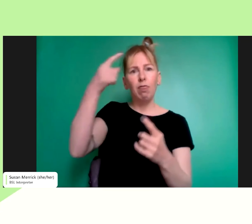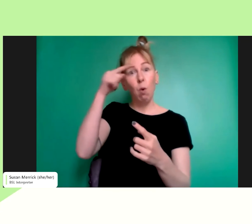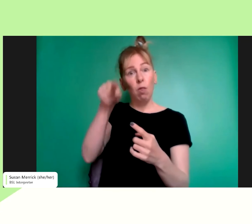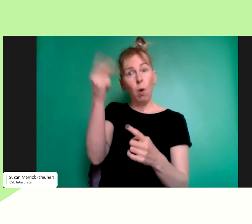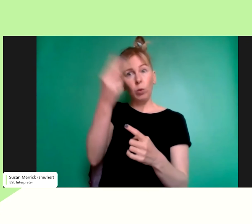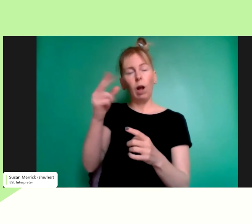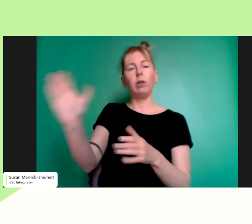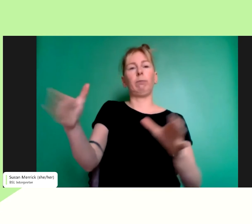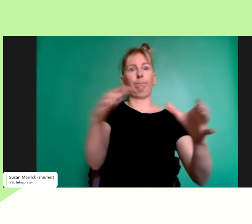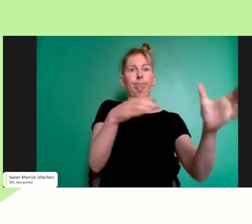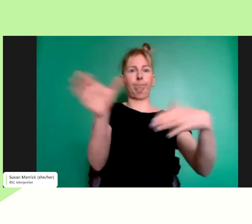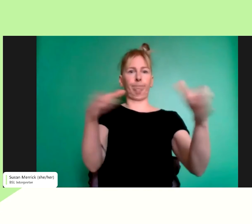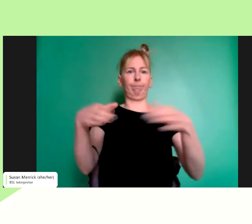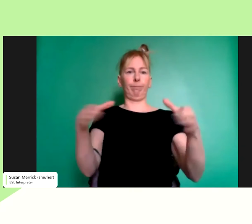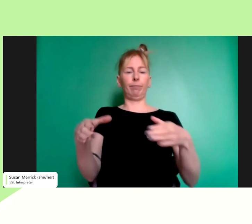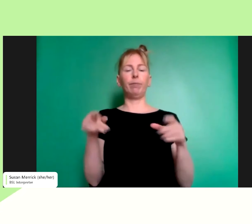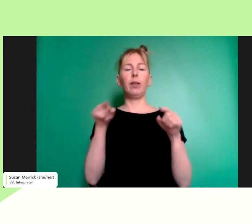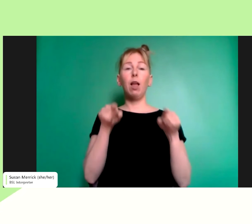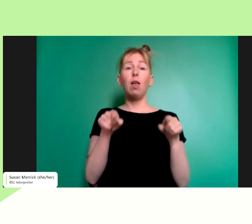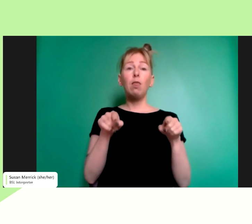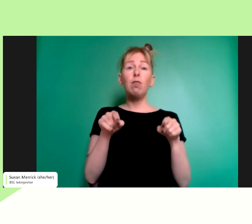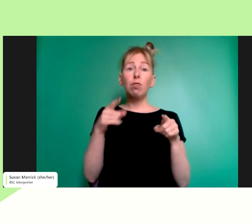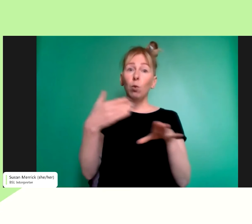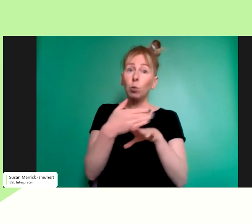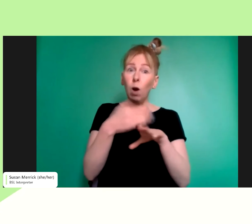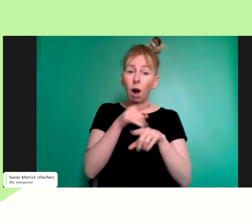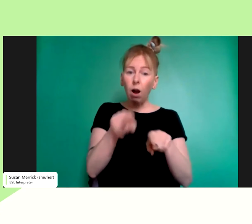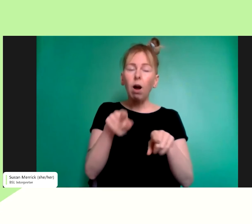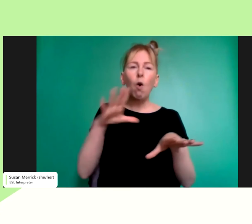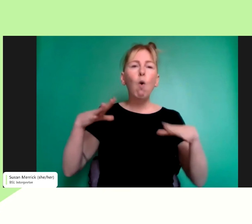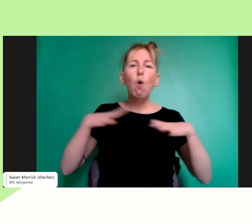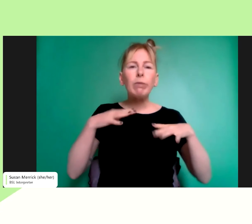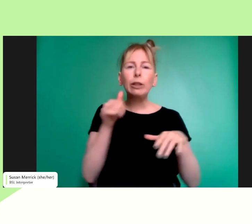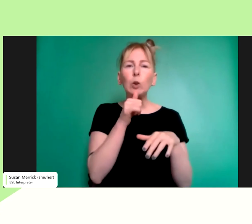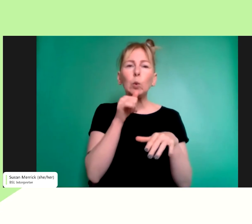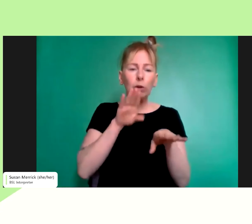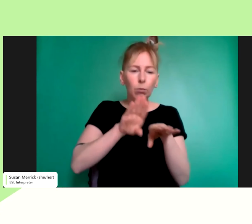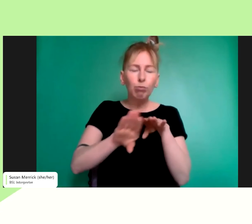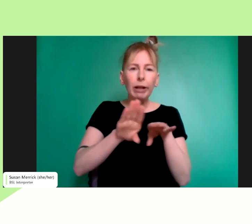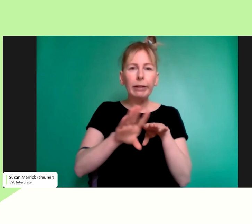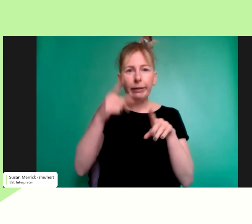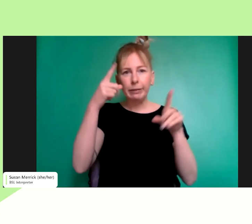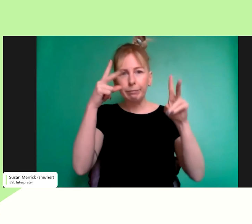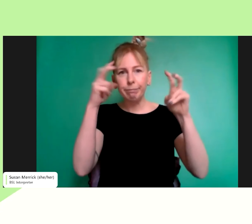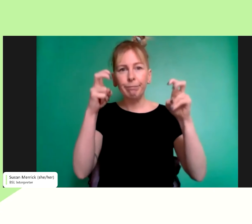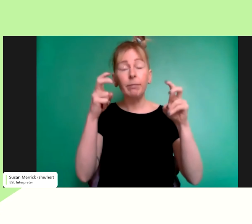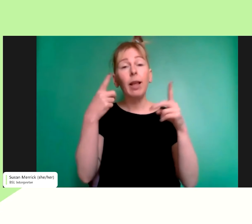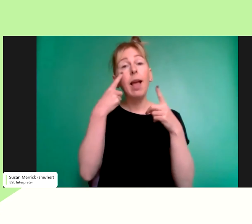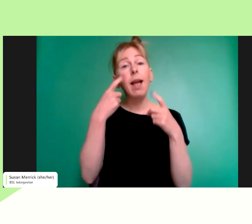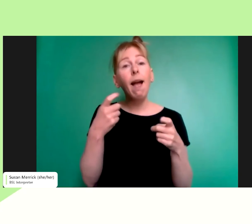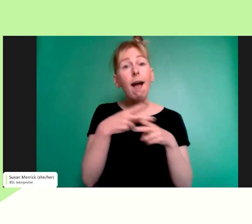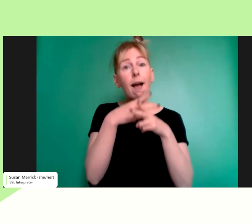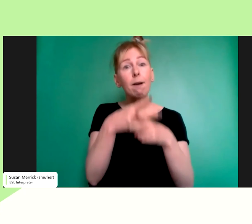made their way and so the discourse made its way from the margins into the “centre”.